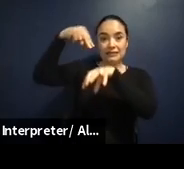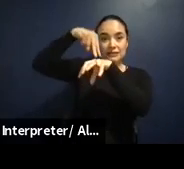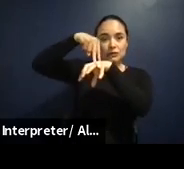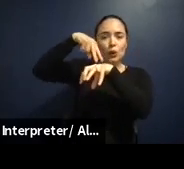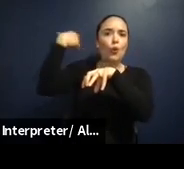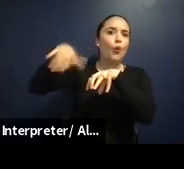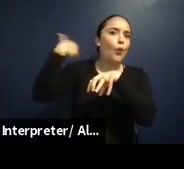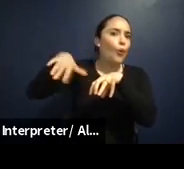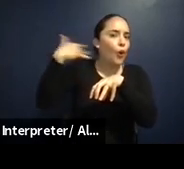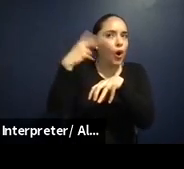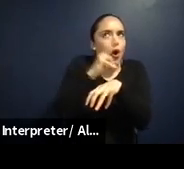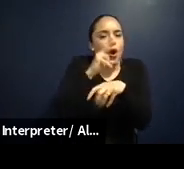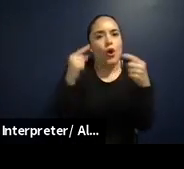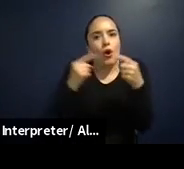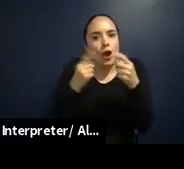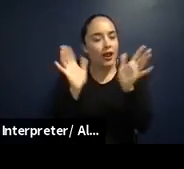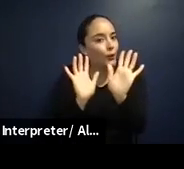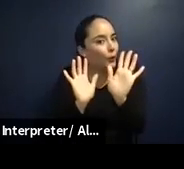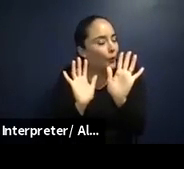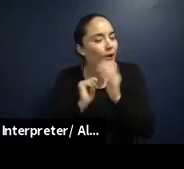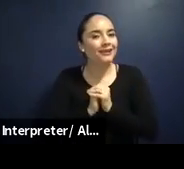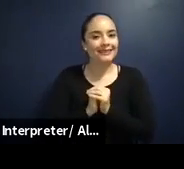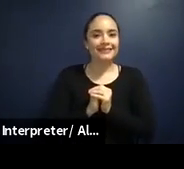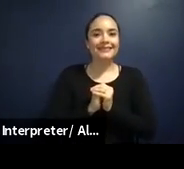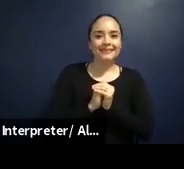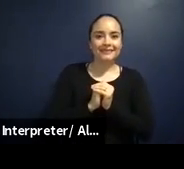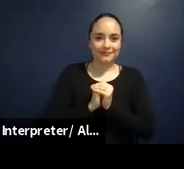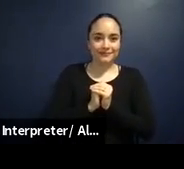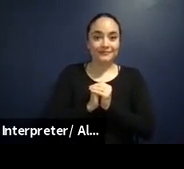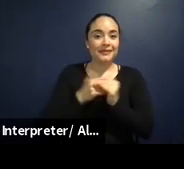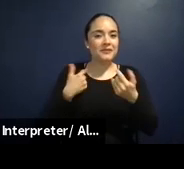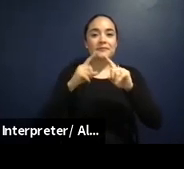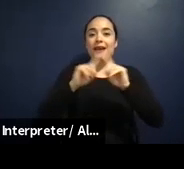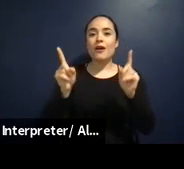[Sarah]: The lava, when I poured water on the lava, it turned into obsidian. [Kim]: Yeah, that's very